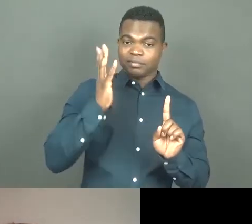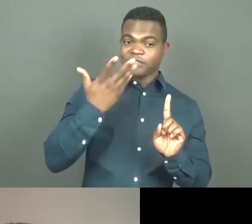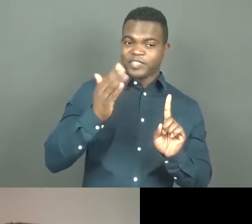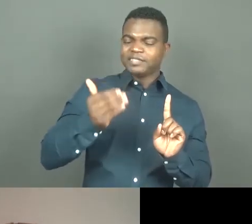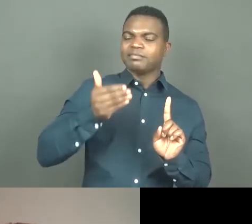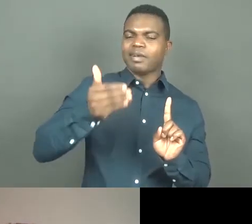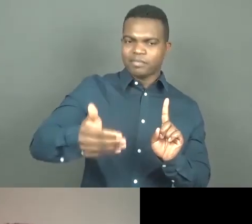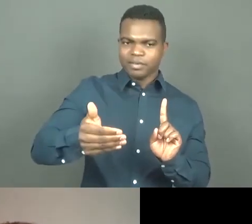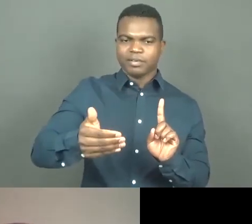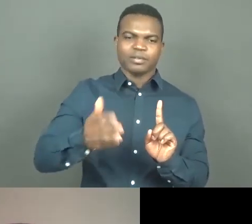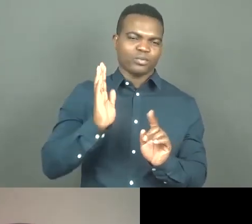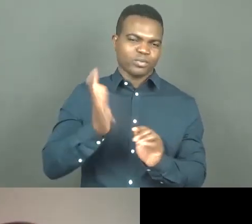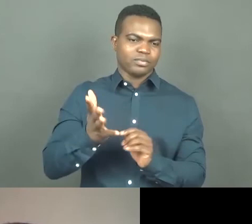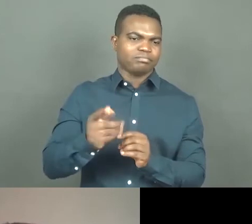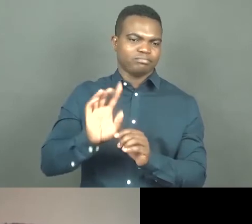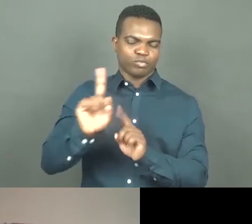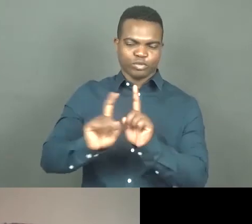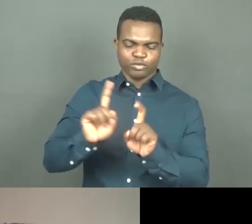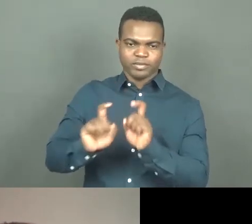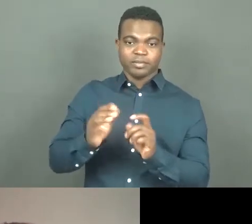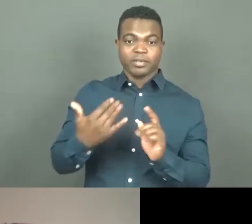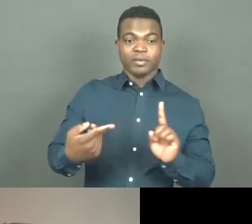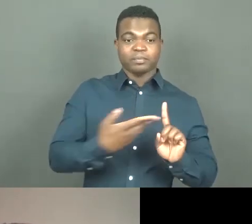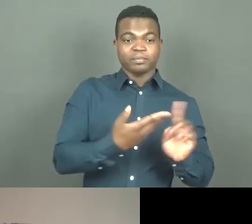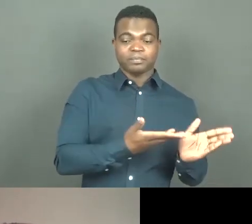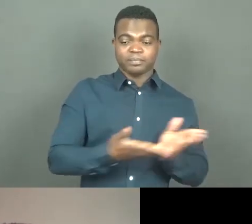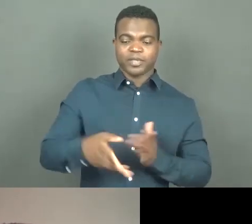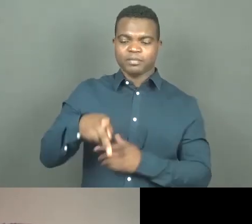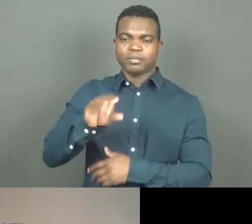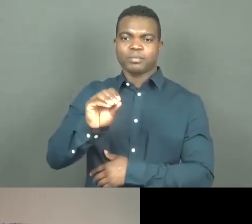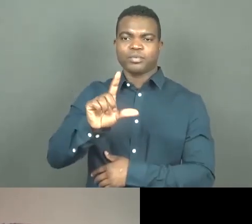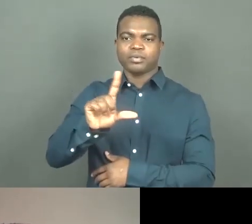in international cooperation of several European countries, including most recently for